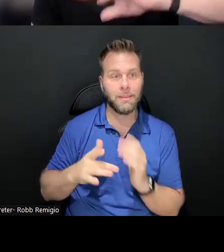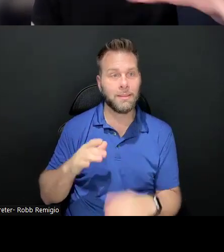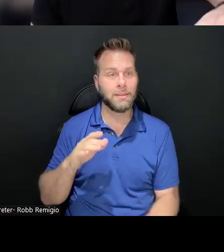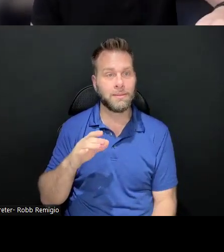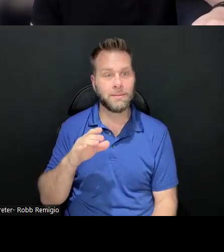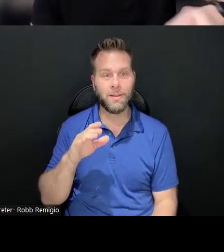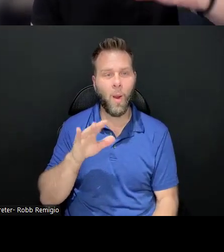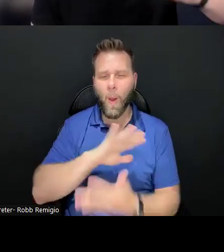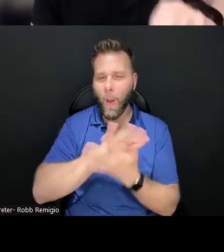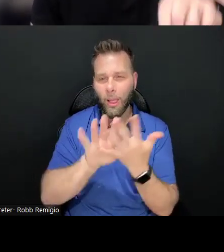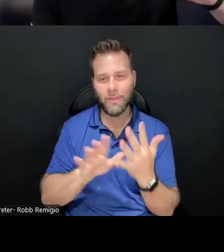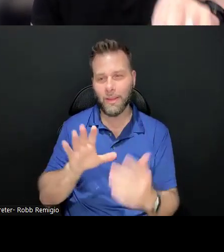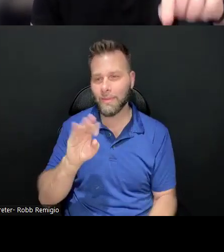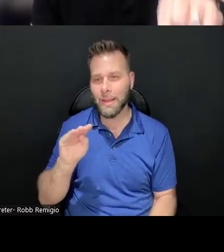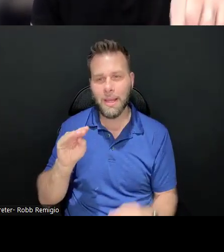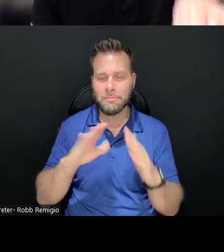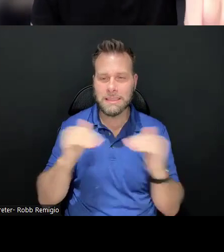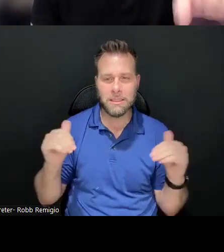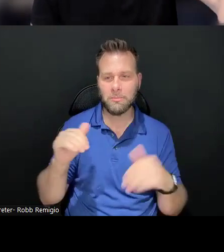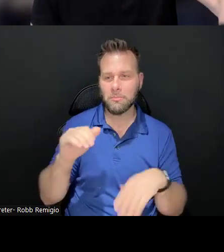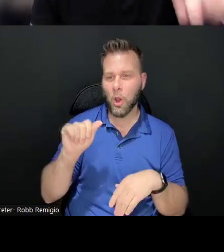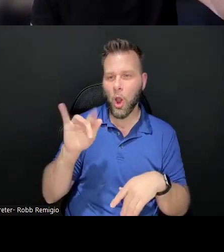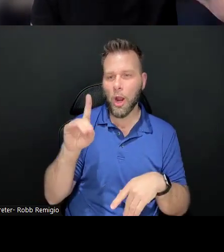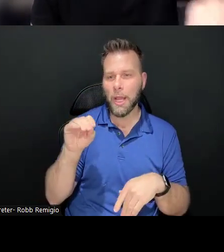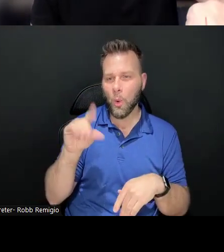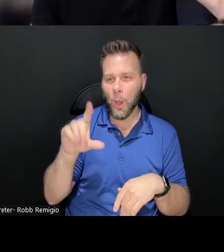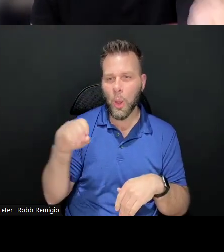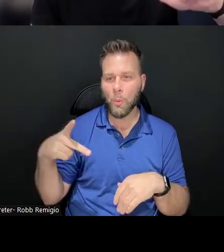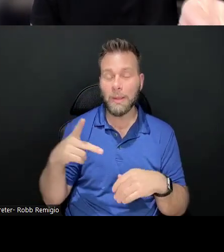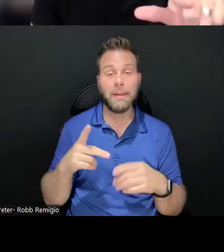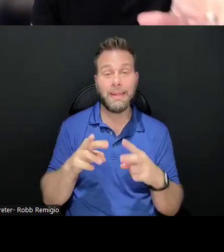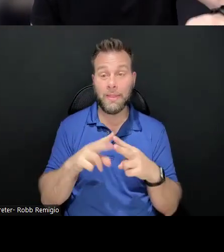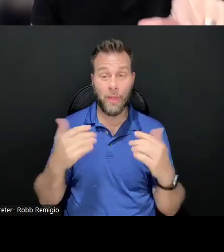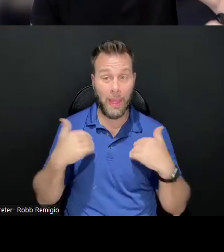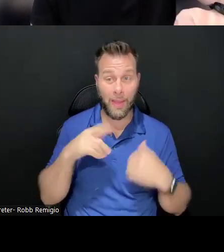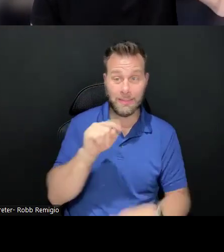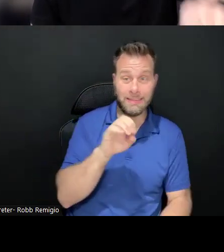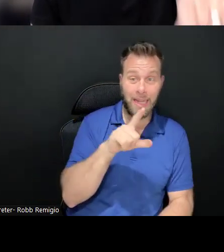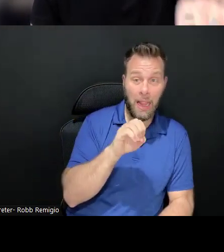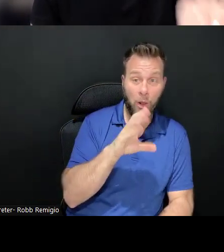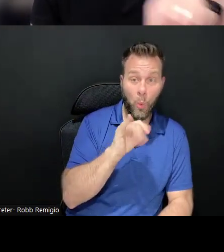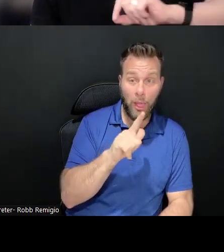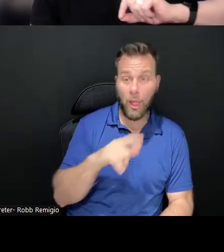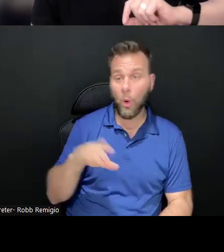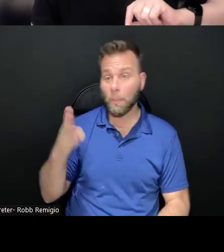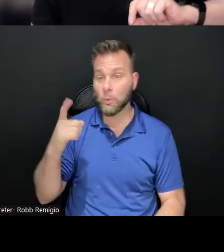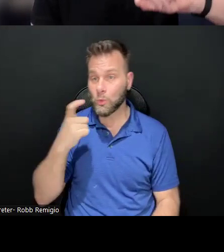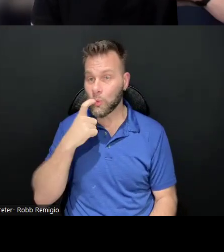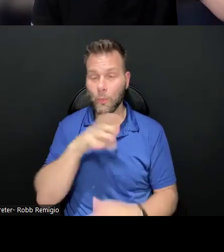assistive listening devices, the audio induction loop, FM system, somebody either have a telecoil or a Bluetooth built into their